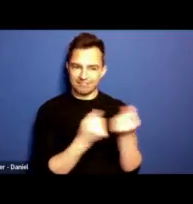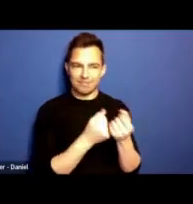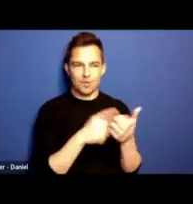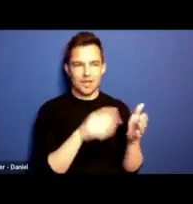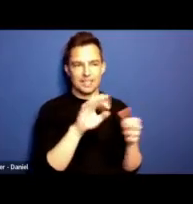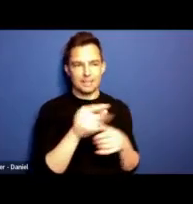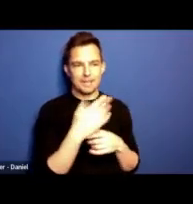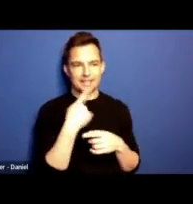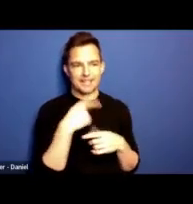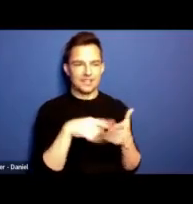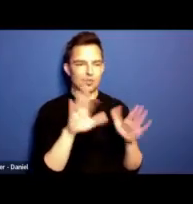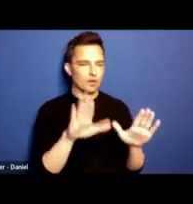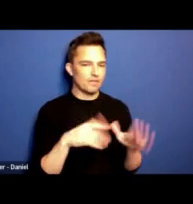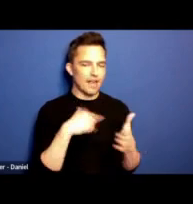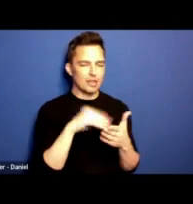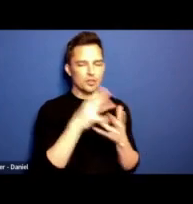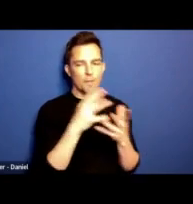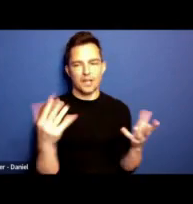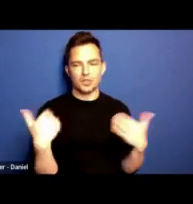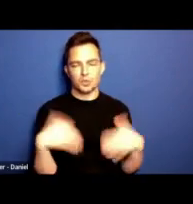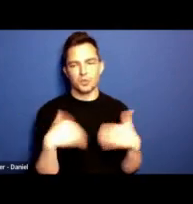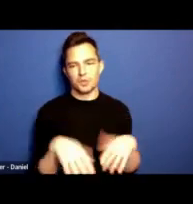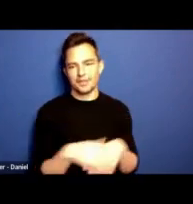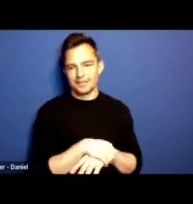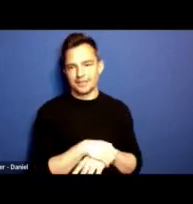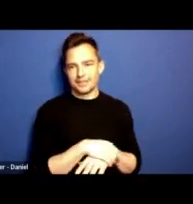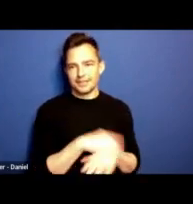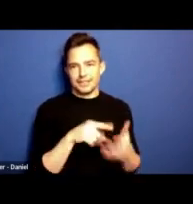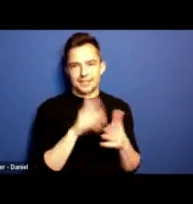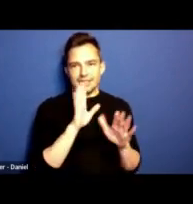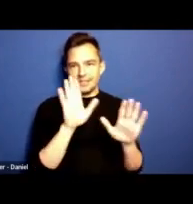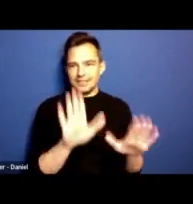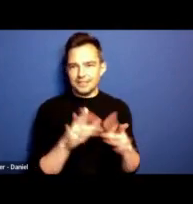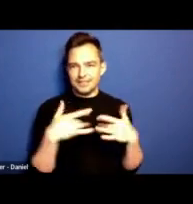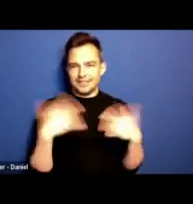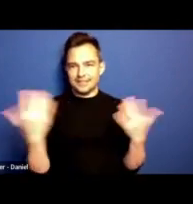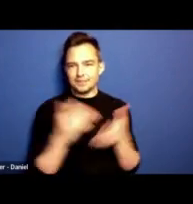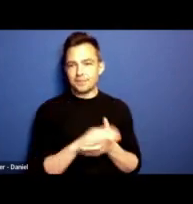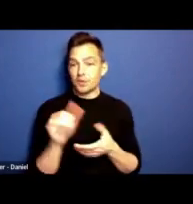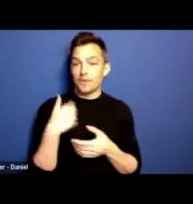wonderful. I learned so much. And it was a great event. We have a few questions it says